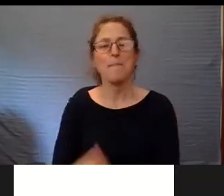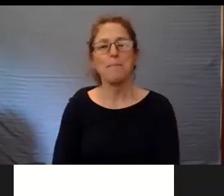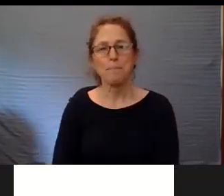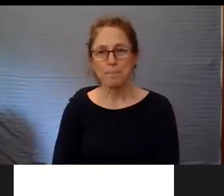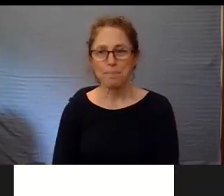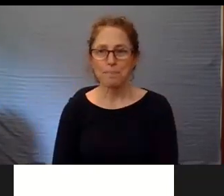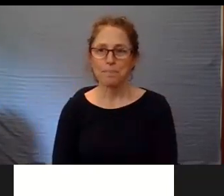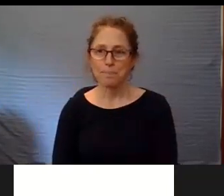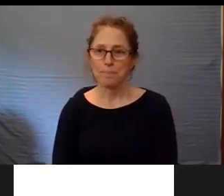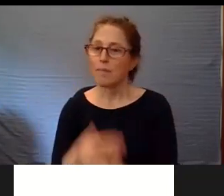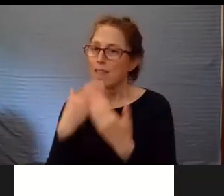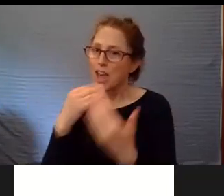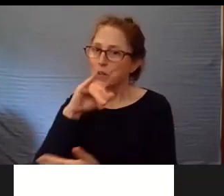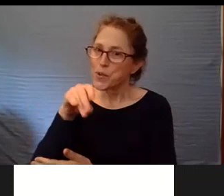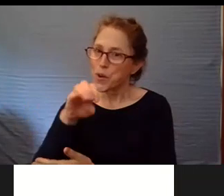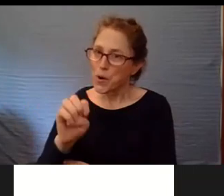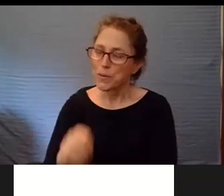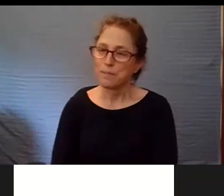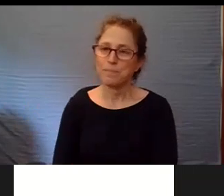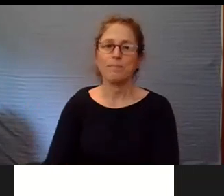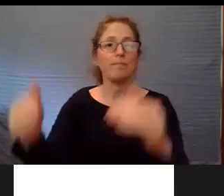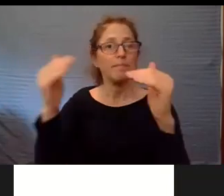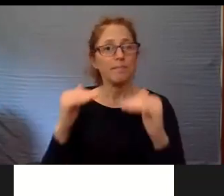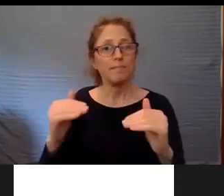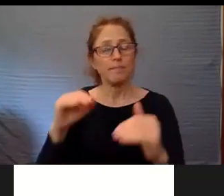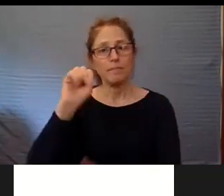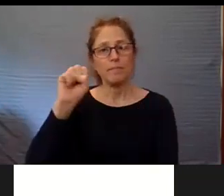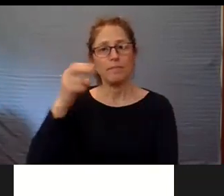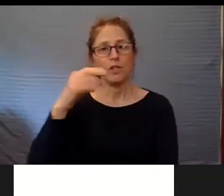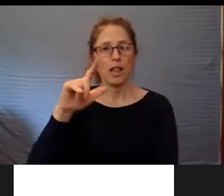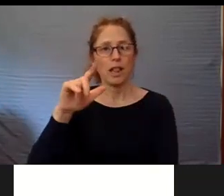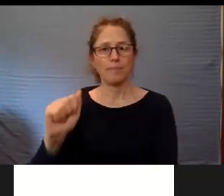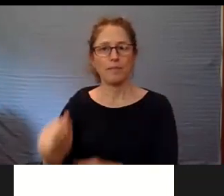Thank you so much, Joe. Then we've got Sheila.